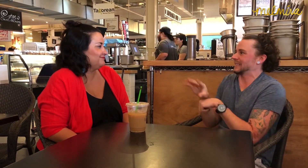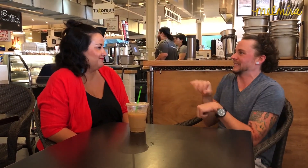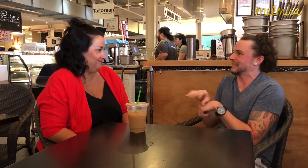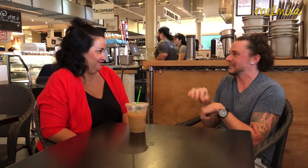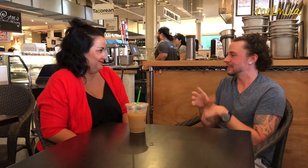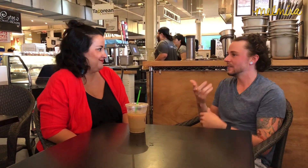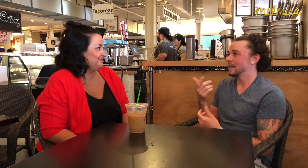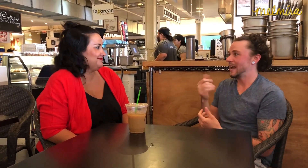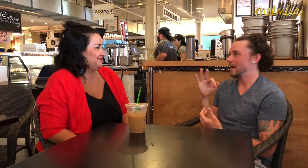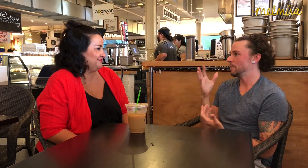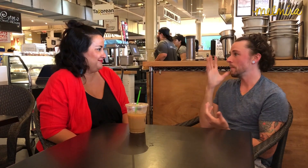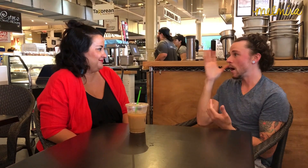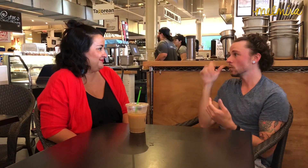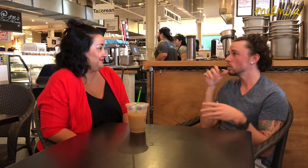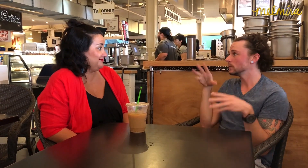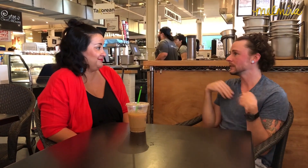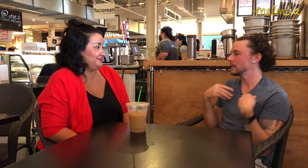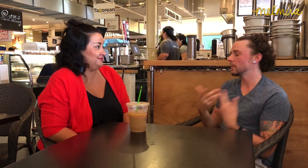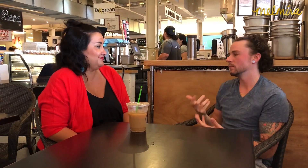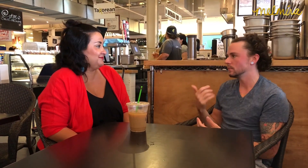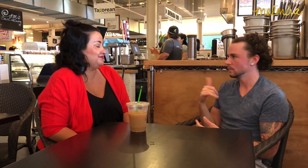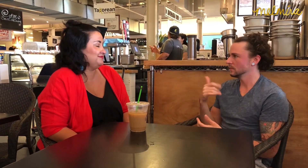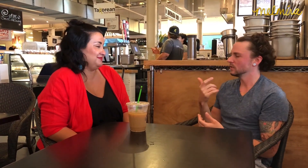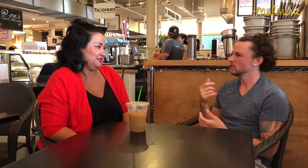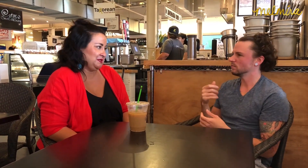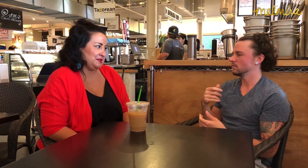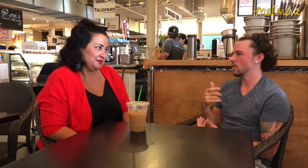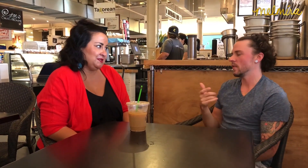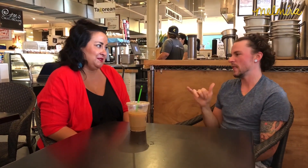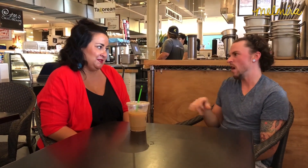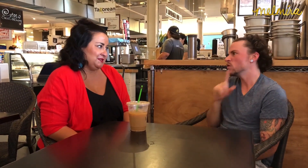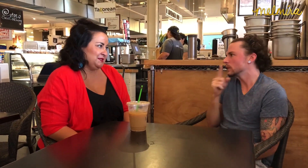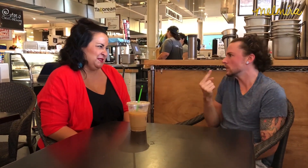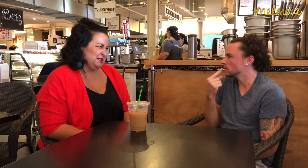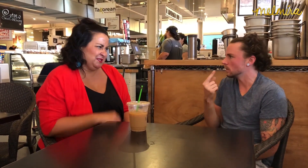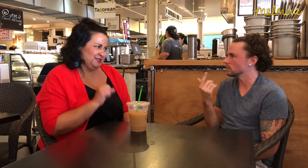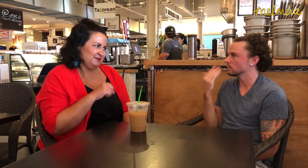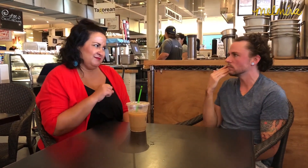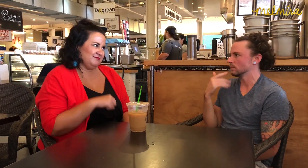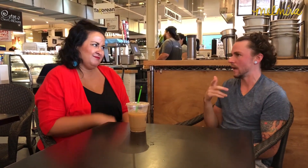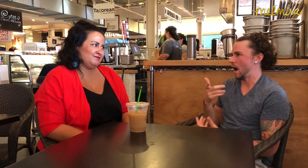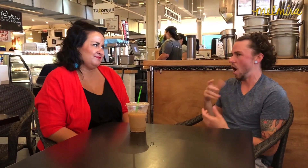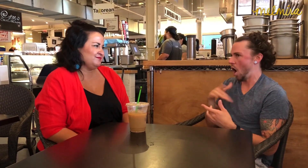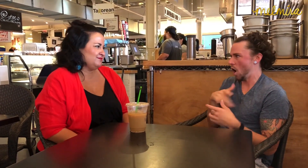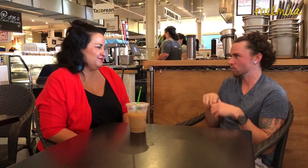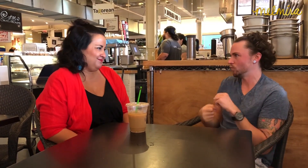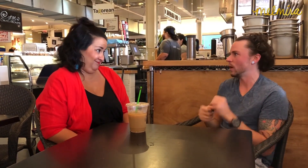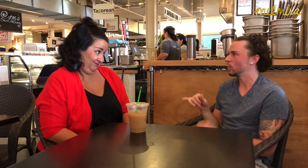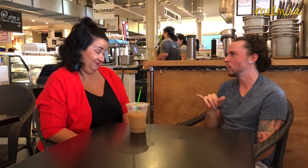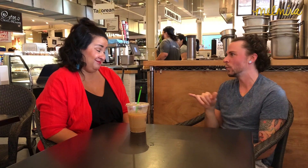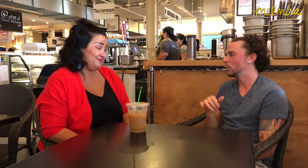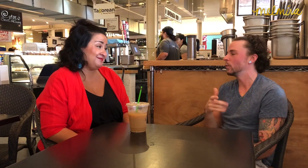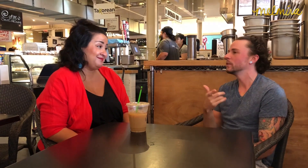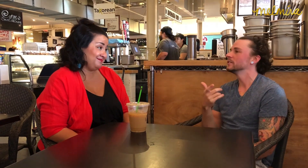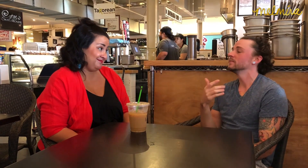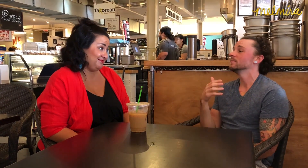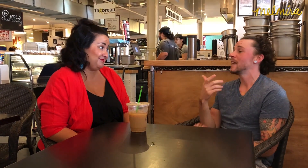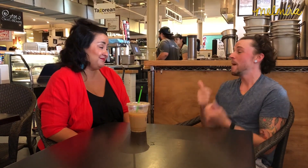and that's the best advice I can give them. If their parents don't accept them... that really sucks. It's heartbreaking.